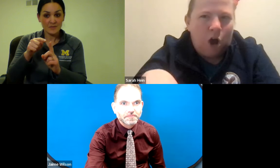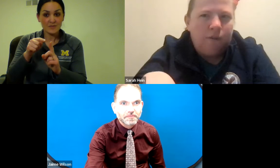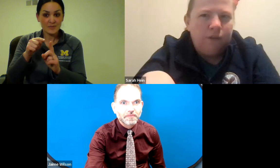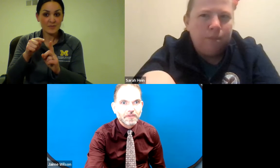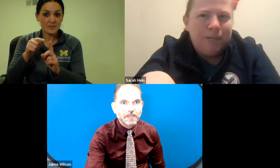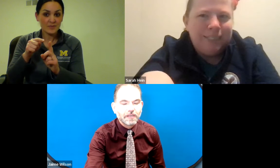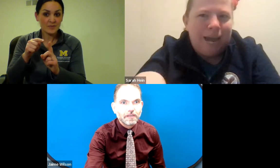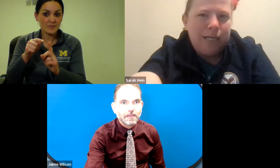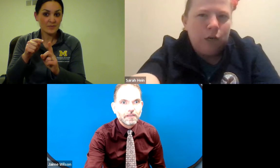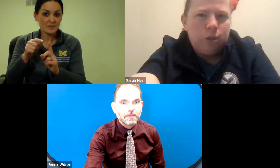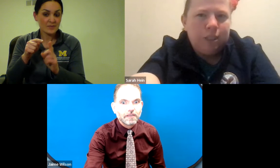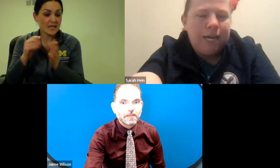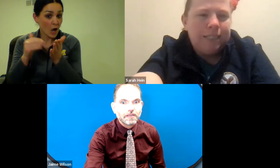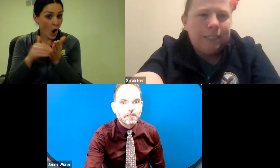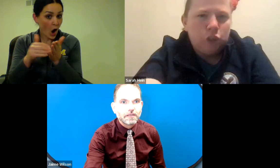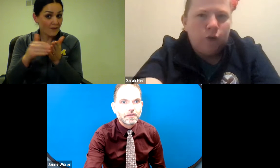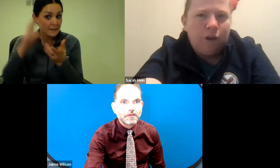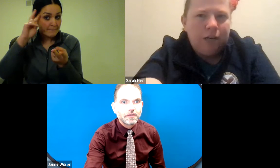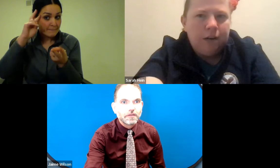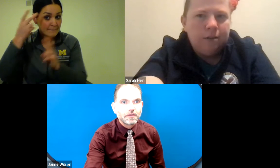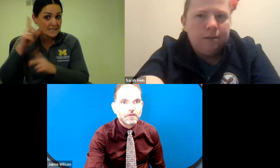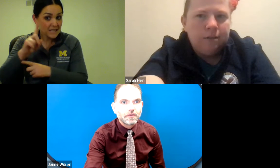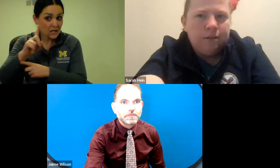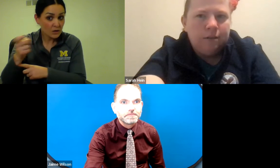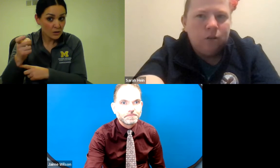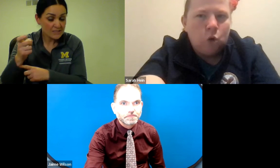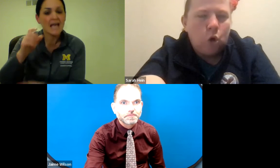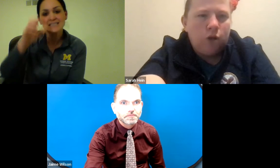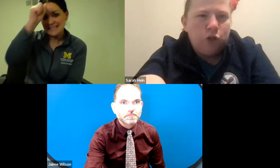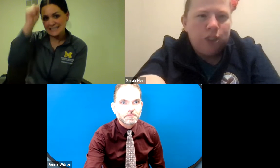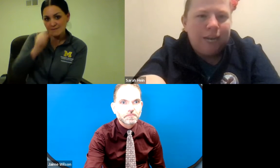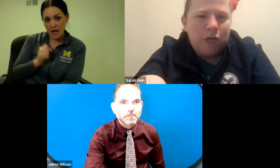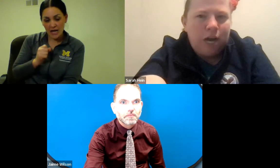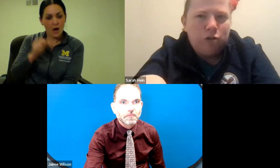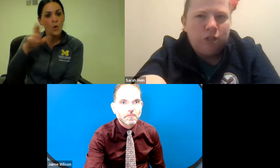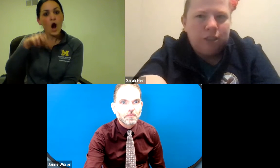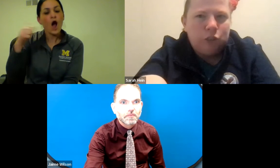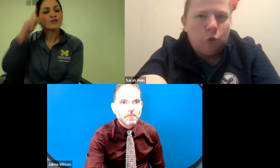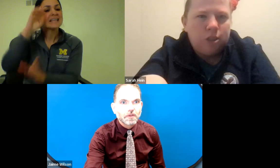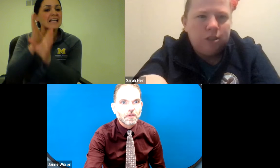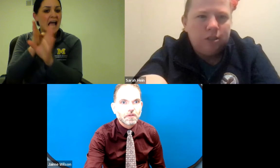Sarah Hein: Pop and make diagnosis as James Lanya? Sarah Hein: Oh.